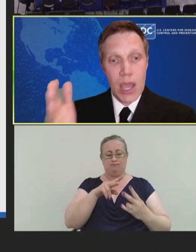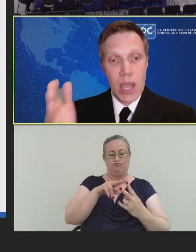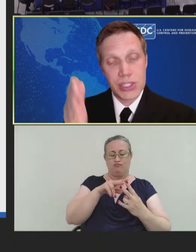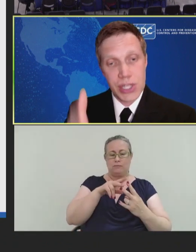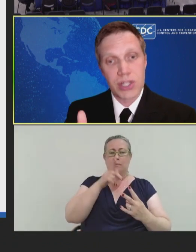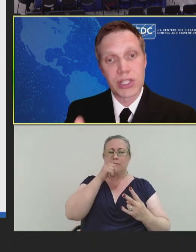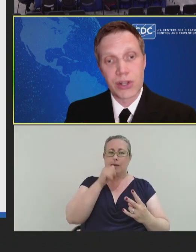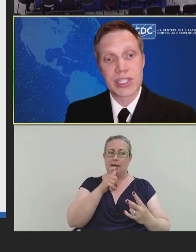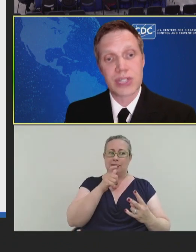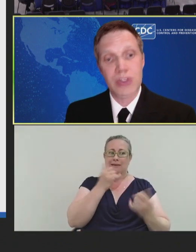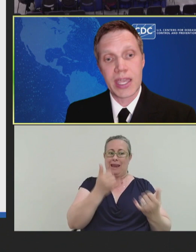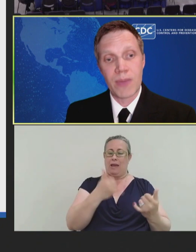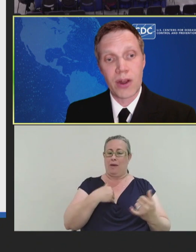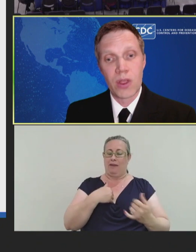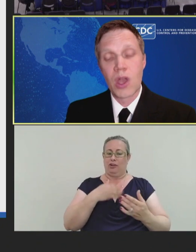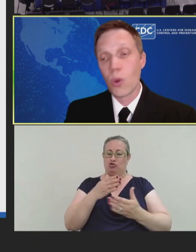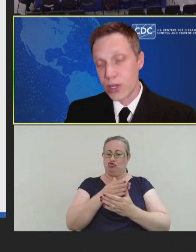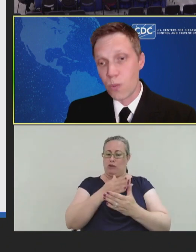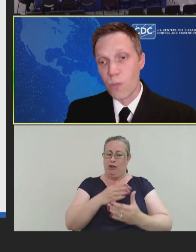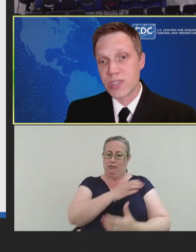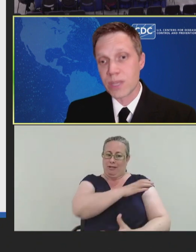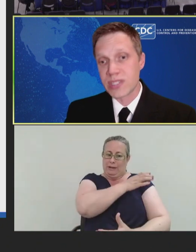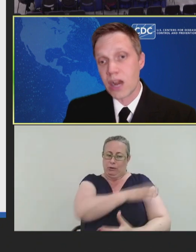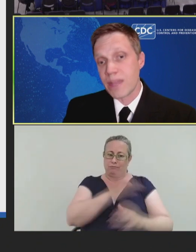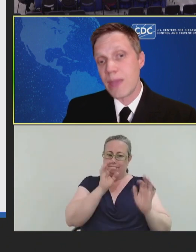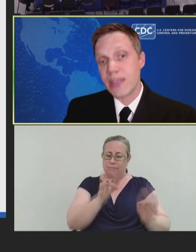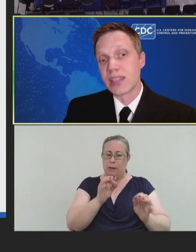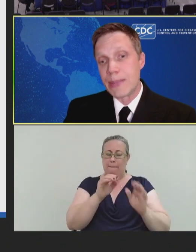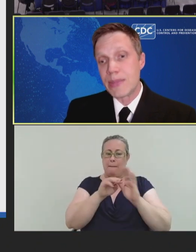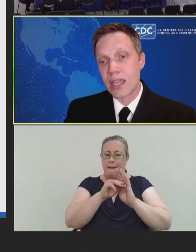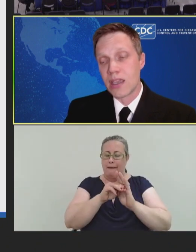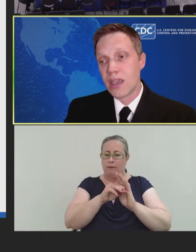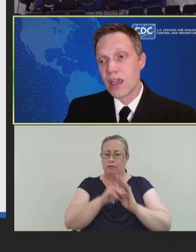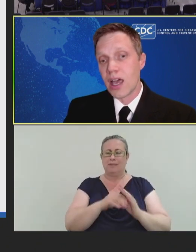shared clinical decision-making model which some say are -- may be limiting